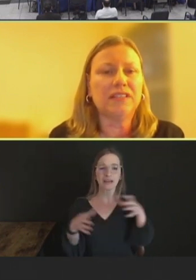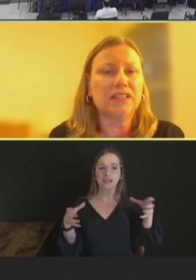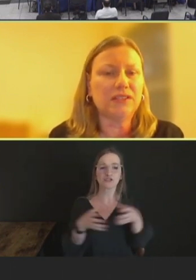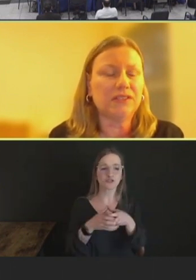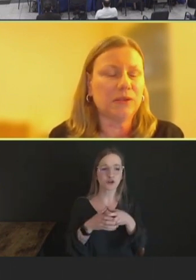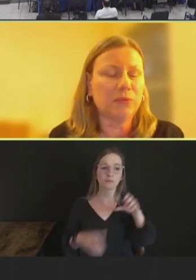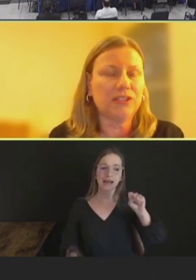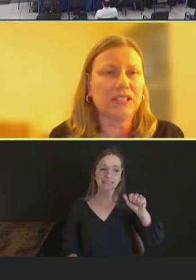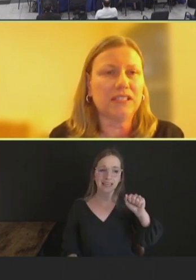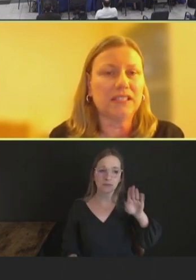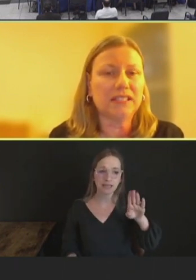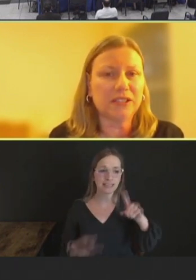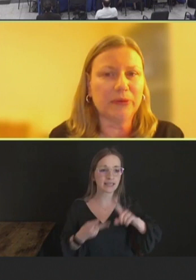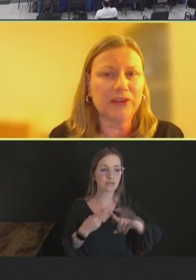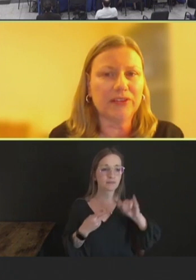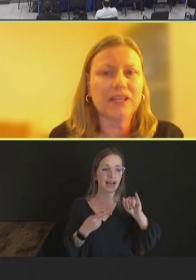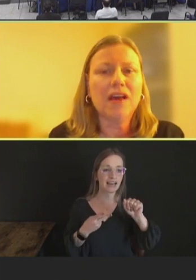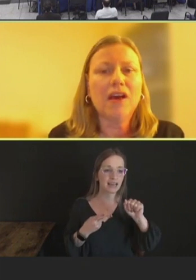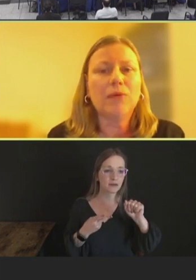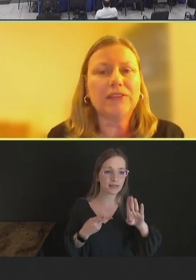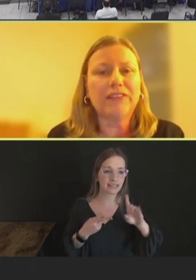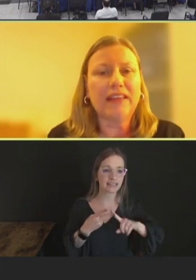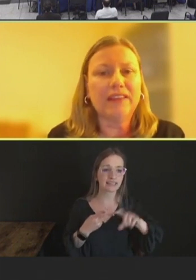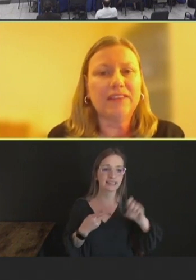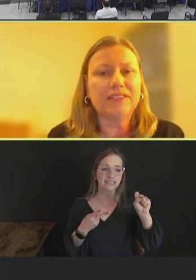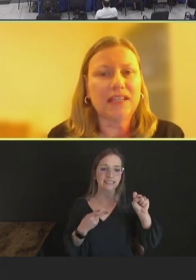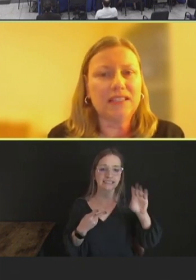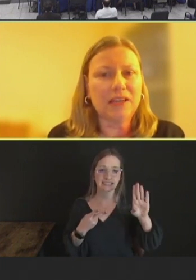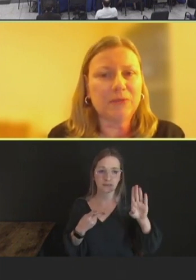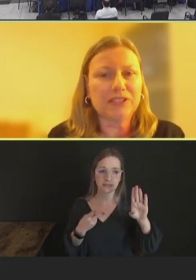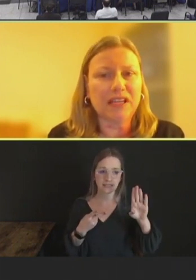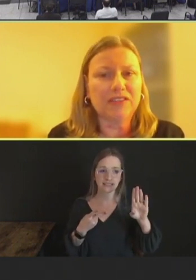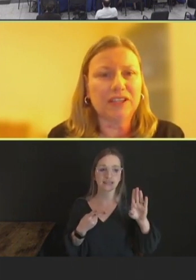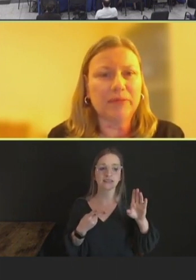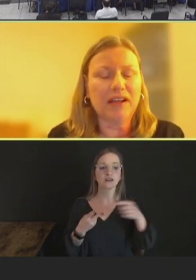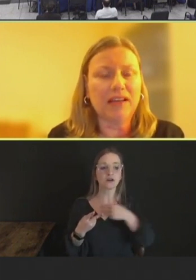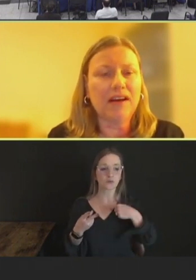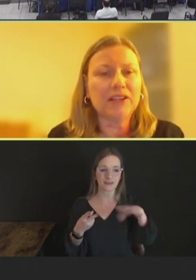induced abortions and still births, we find that there's 98 percent agreement on the outcome